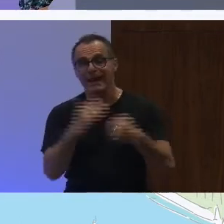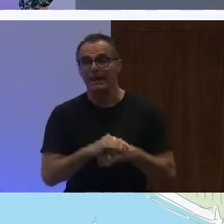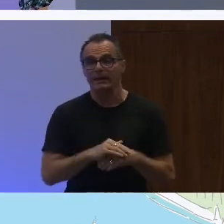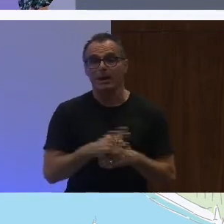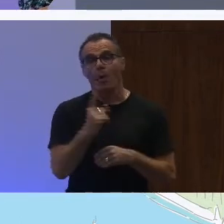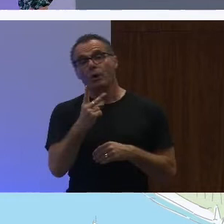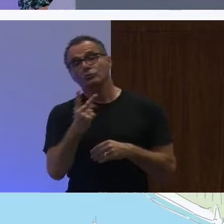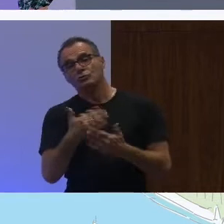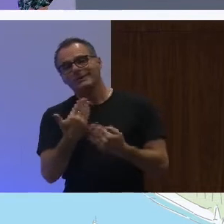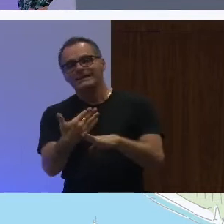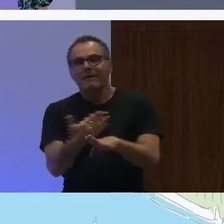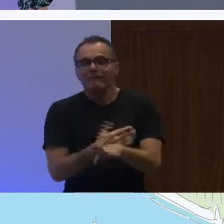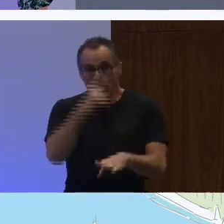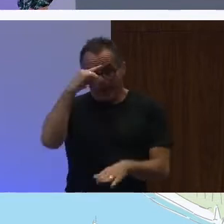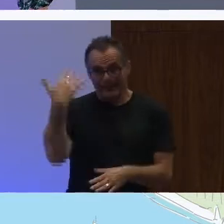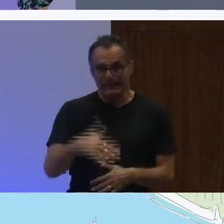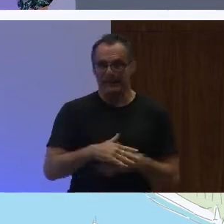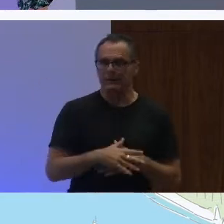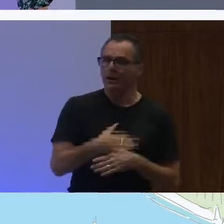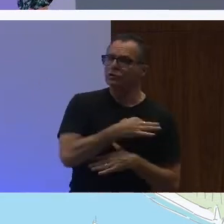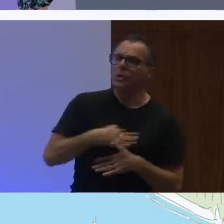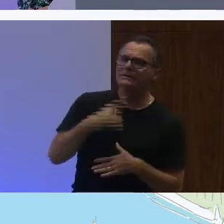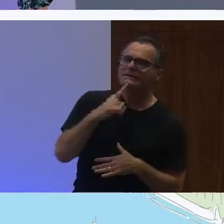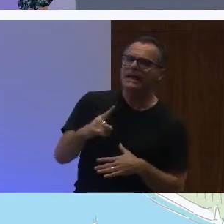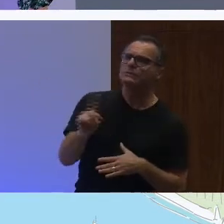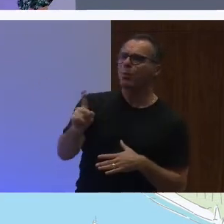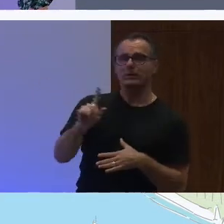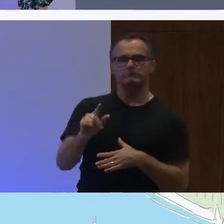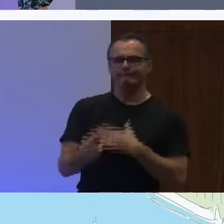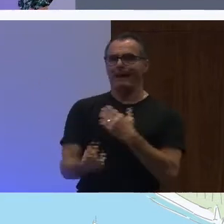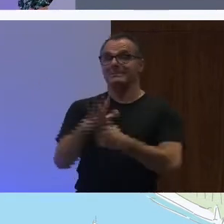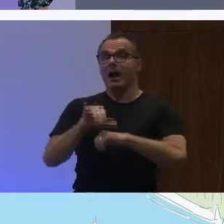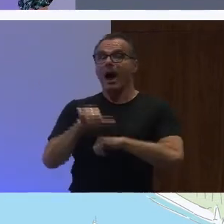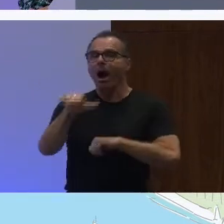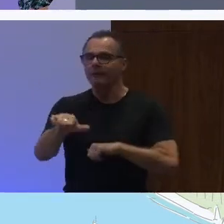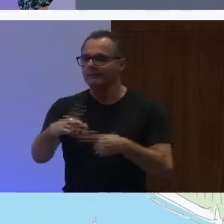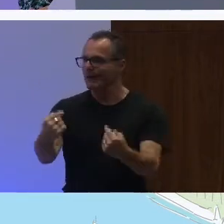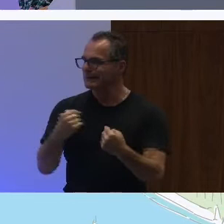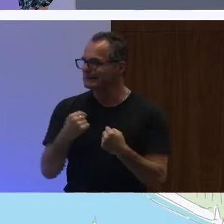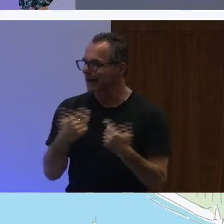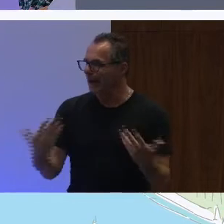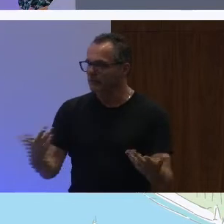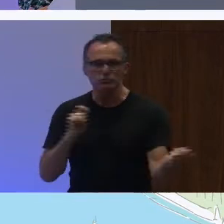And then what happens after the attack has ended? How long does he change after that as well?